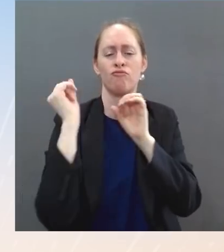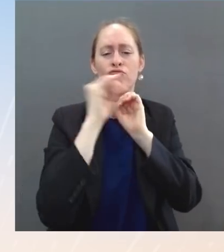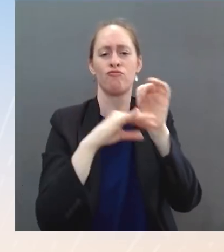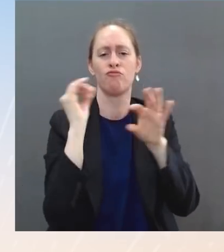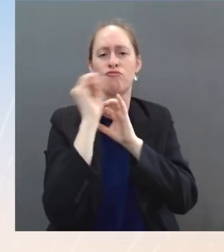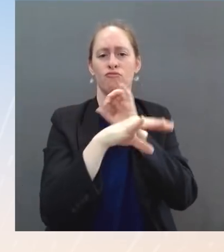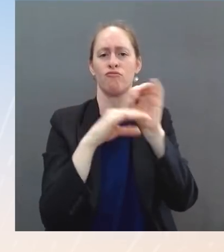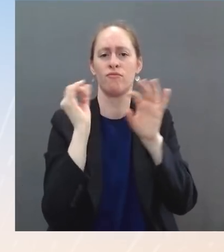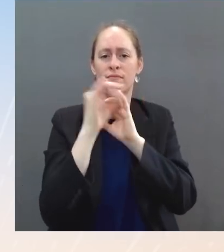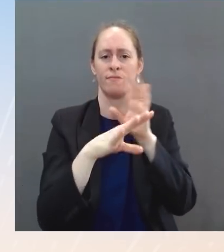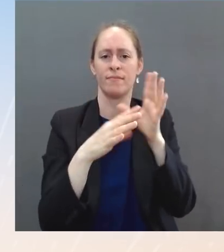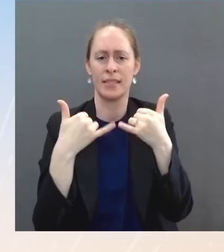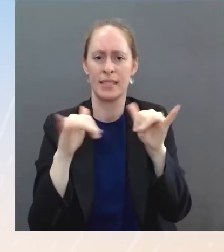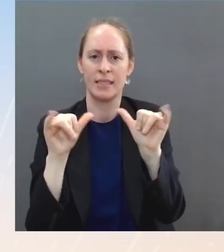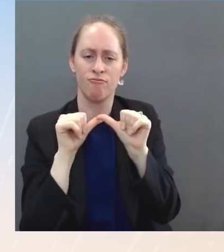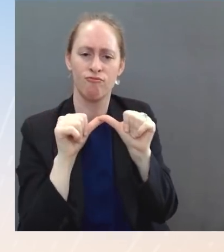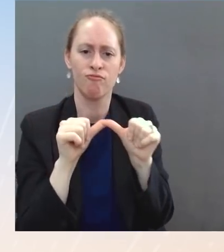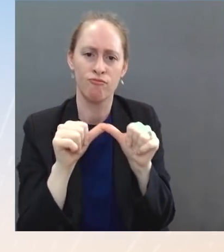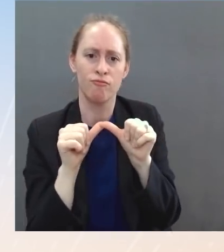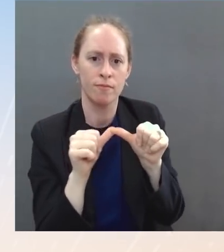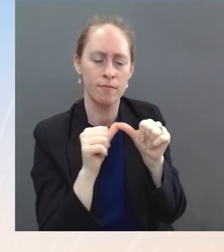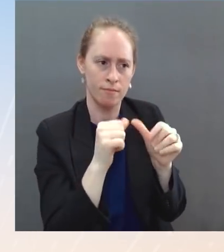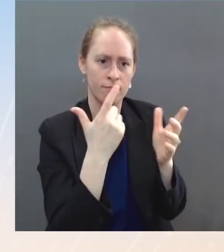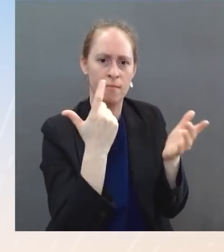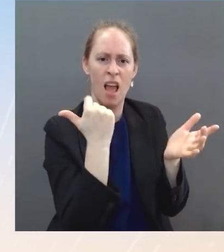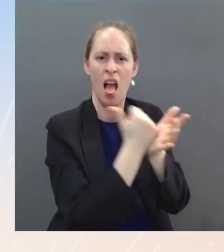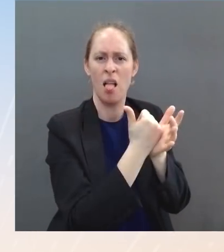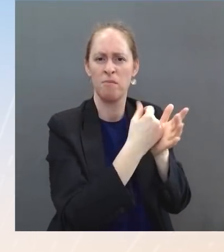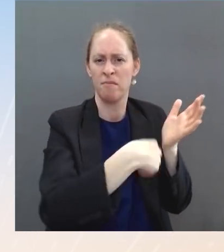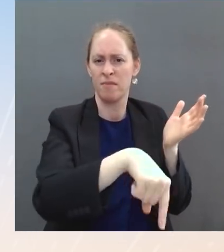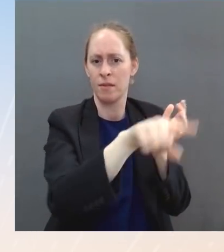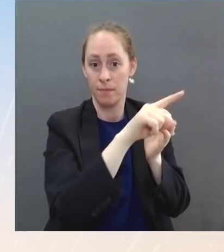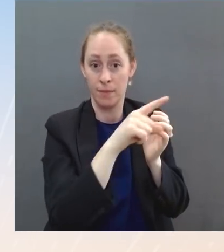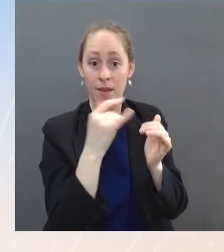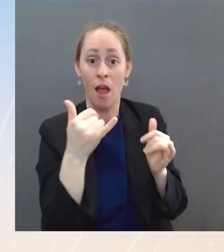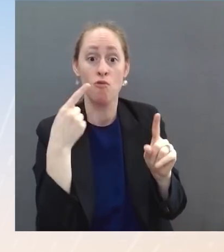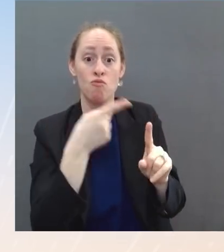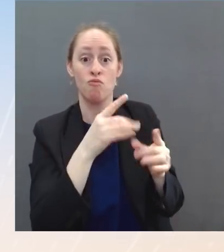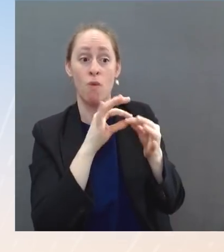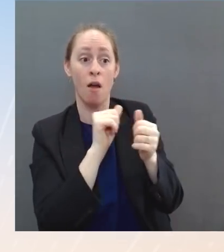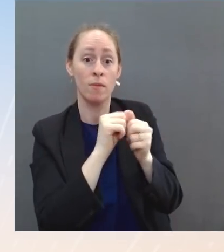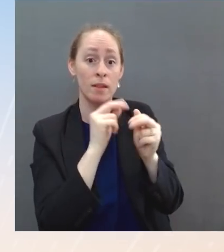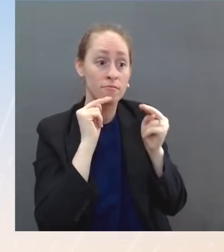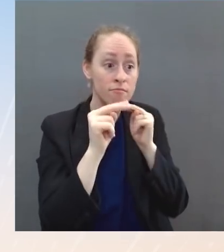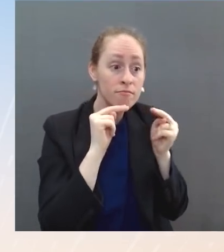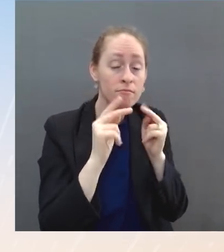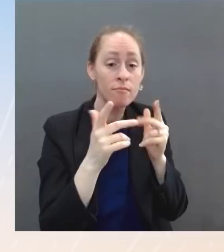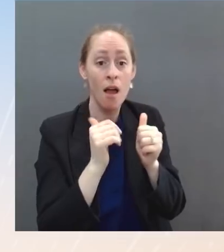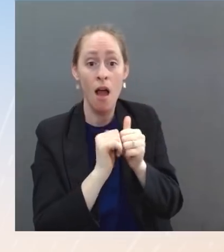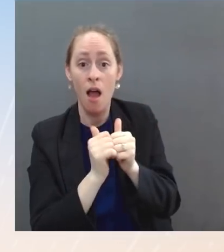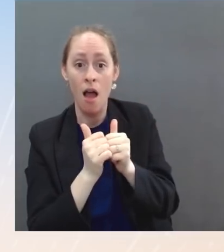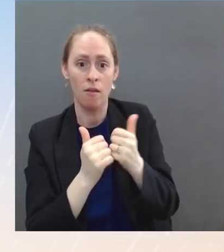But in terms of the negotiations and what they would be comfortable with, we're here to support them, and we're not going to predetermine that. Go ahead.